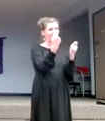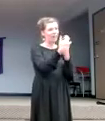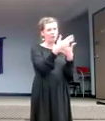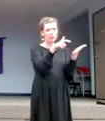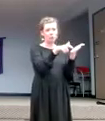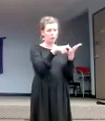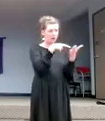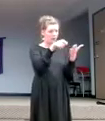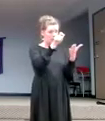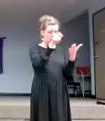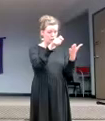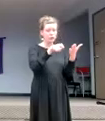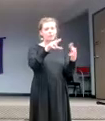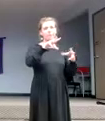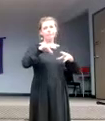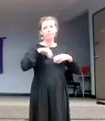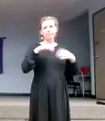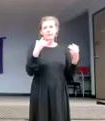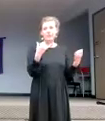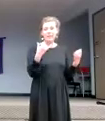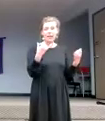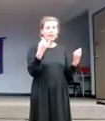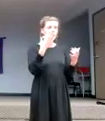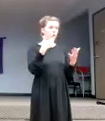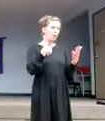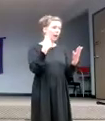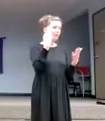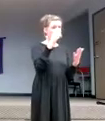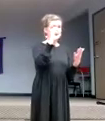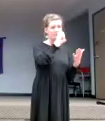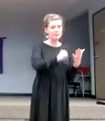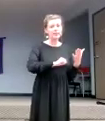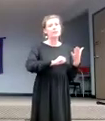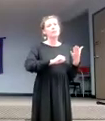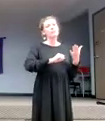need today, we will take that from you. If you have something missing, we need you to go back